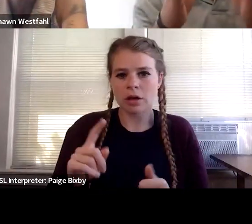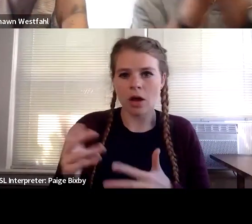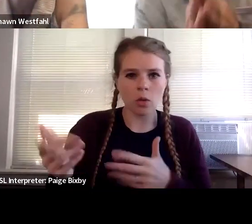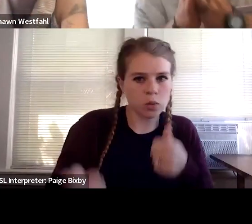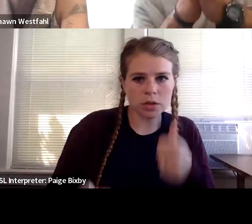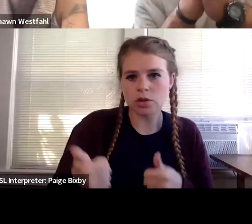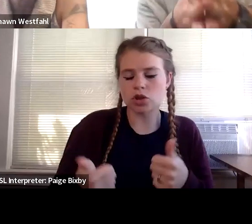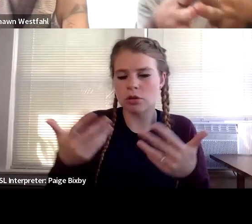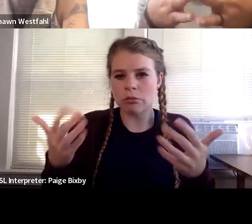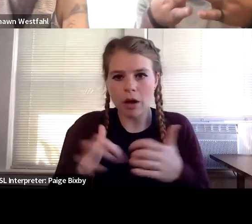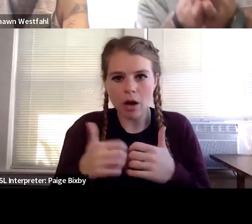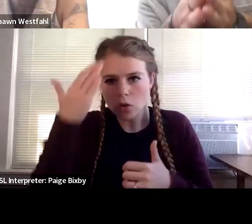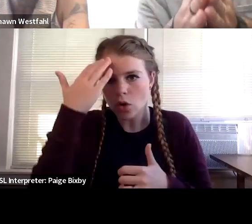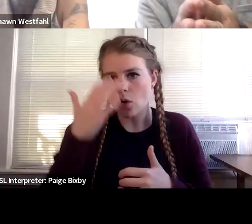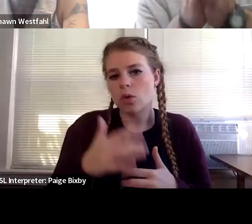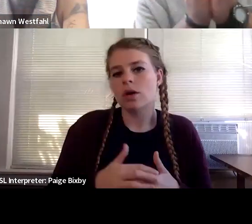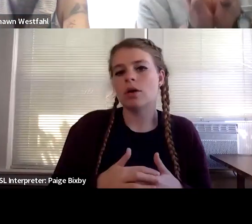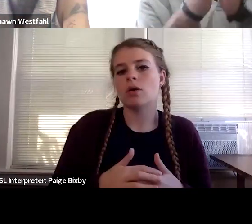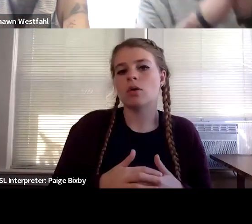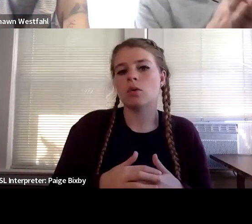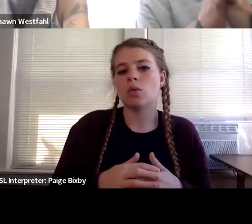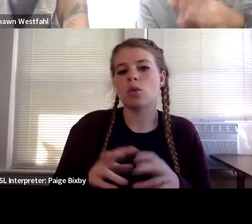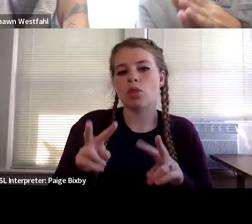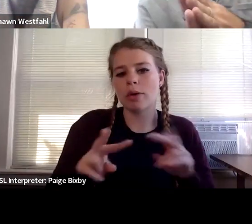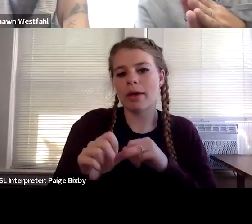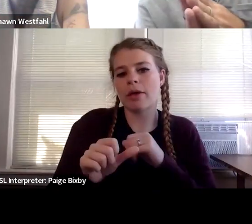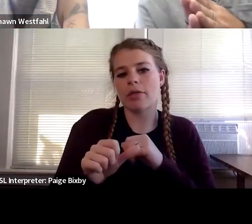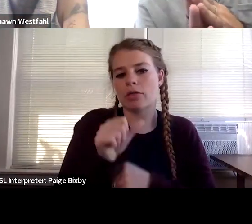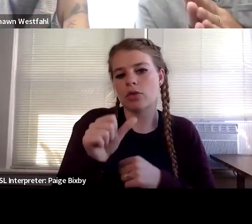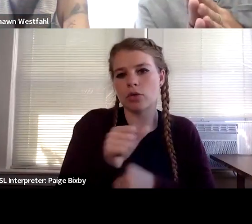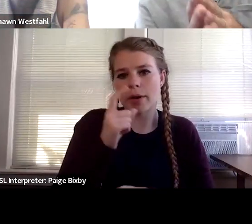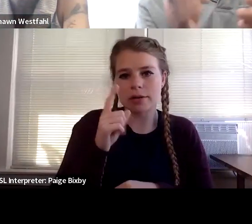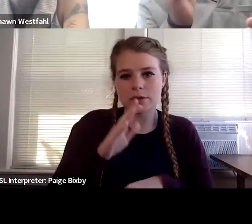You know, we're looking at threats of life, and how we're managing those threats of life, right?